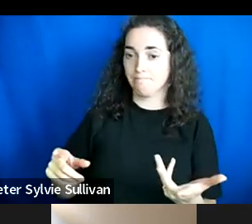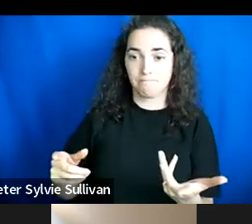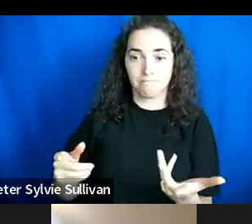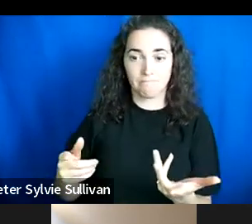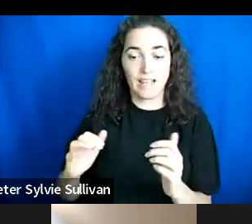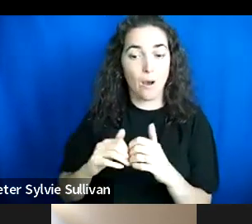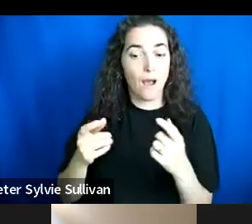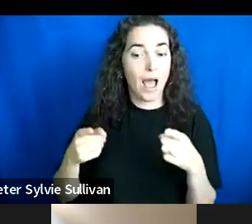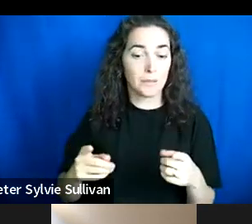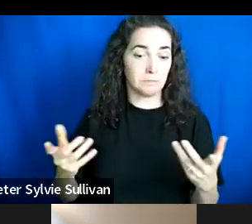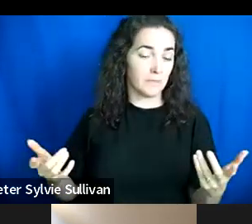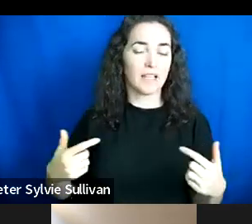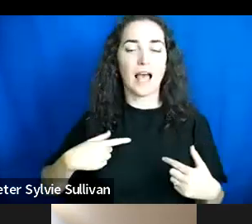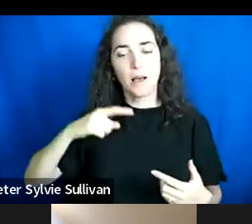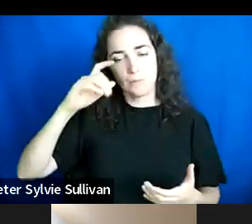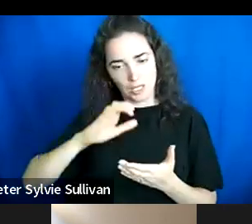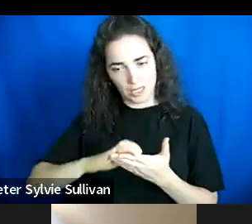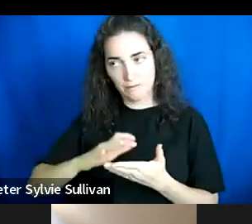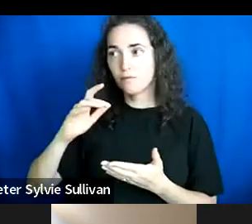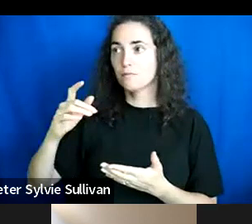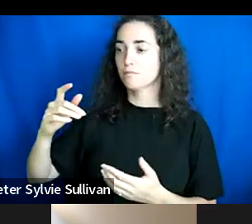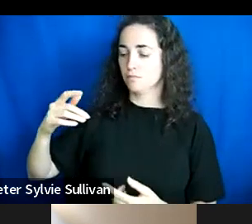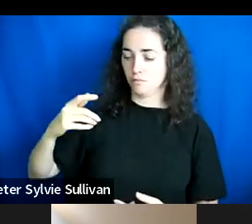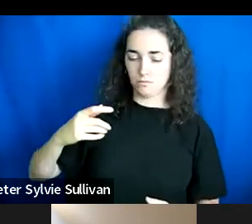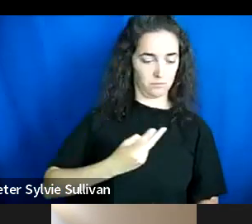that we were chosen as the parents of children with disabilities.